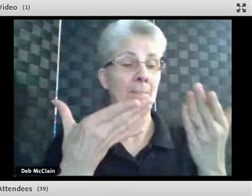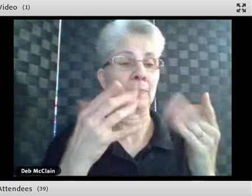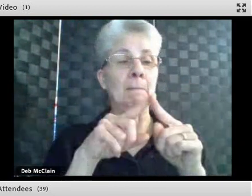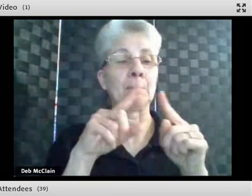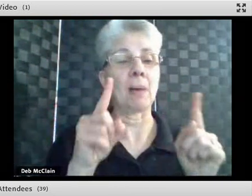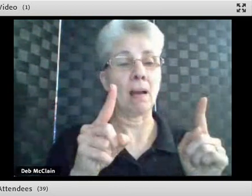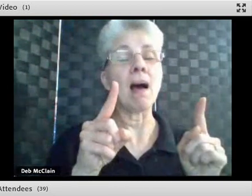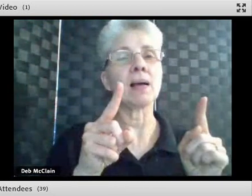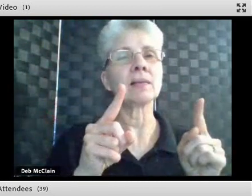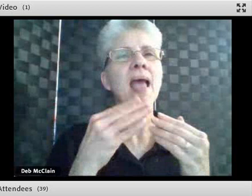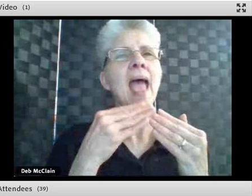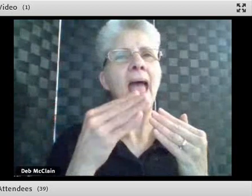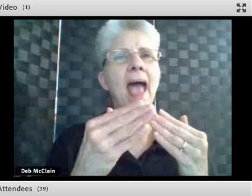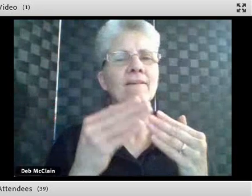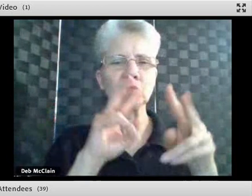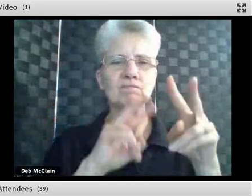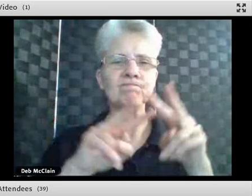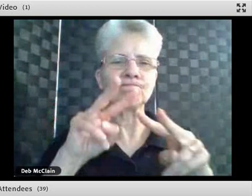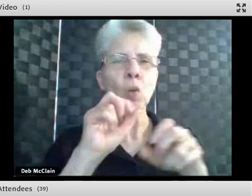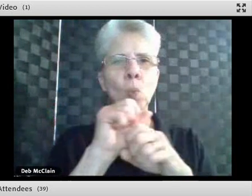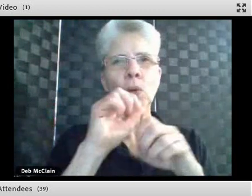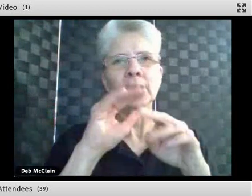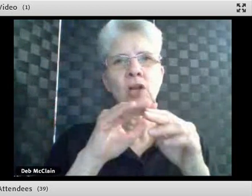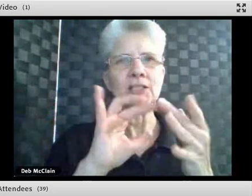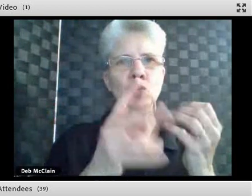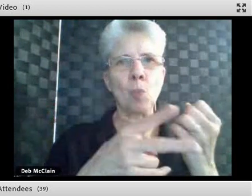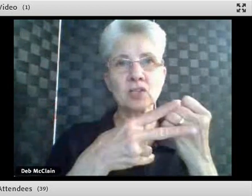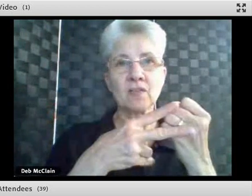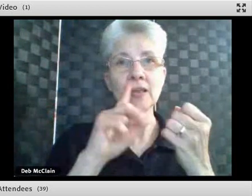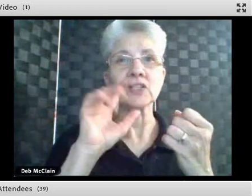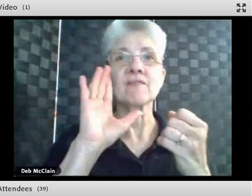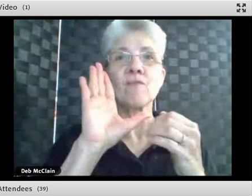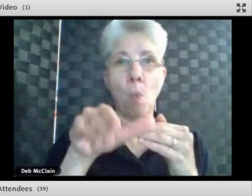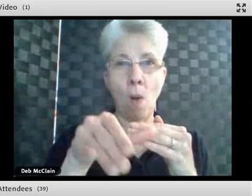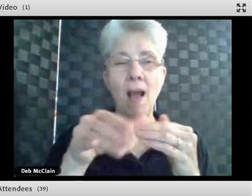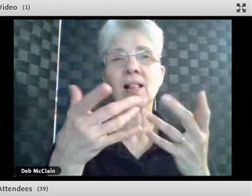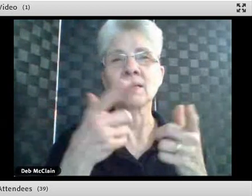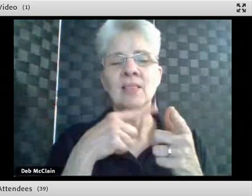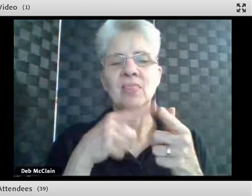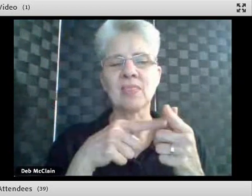But after you've been working on digital preservation at your organization for a while,